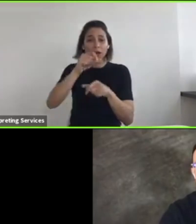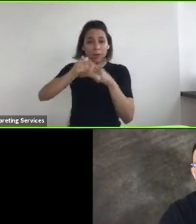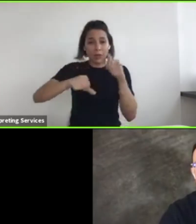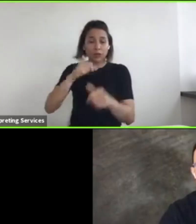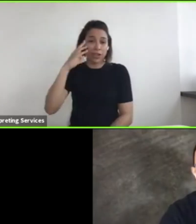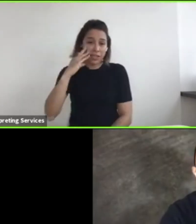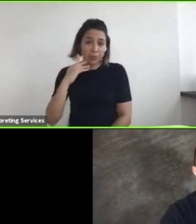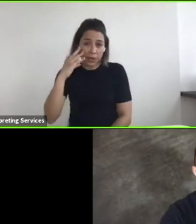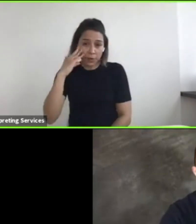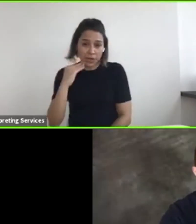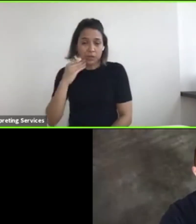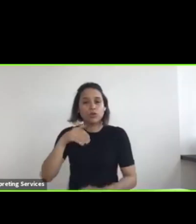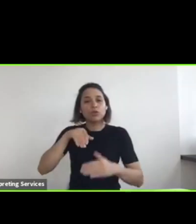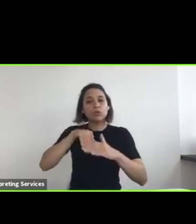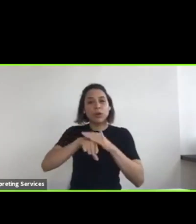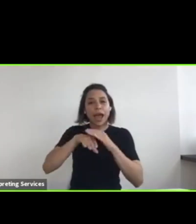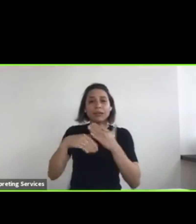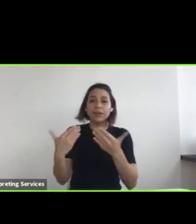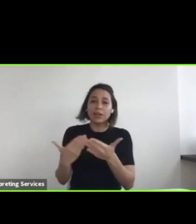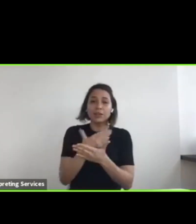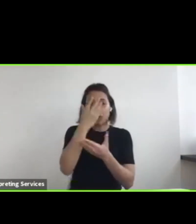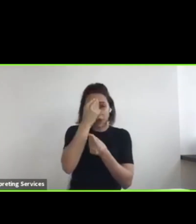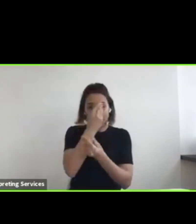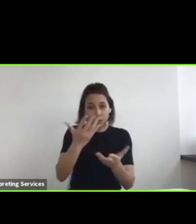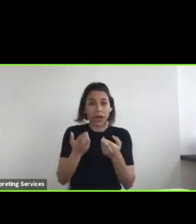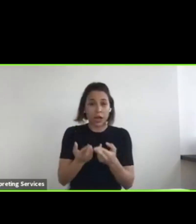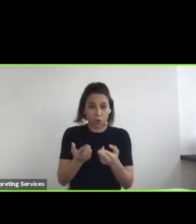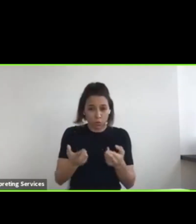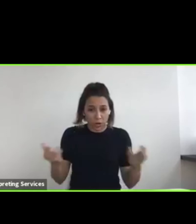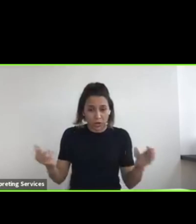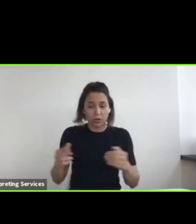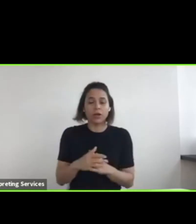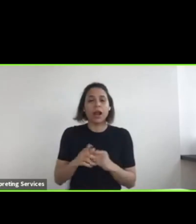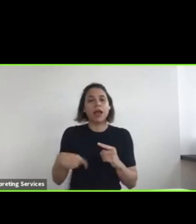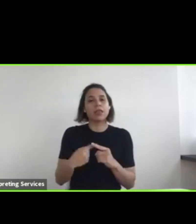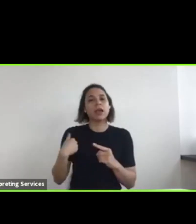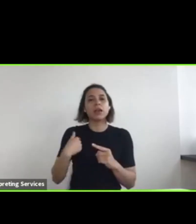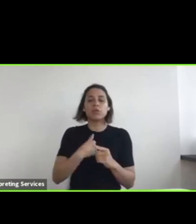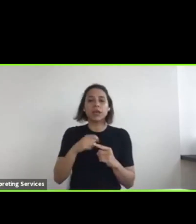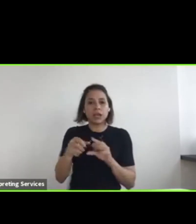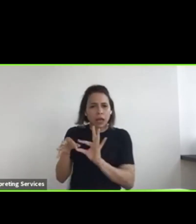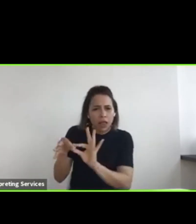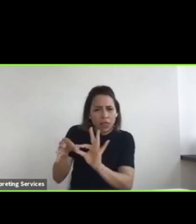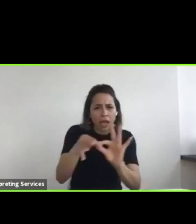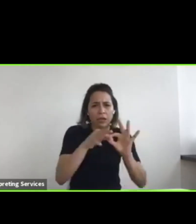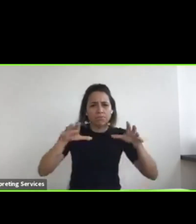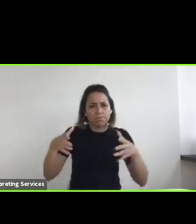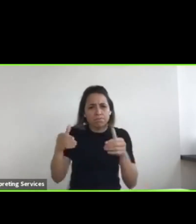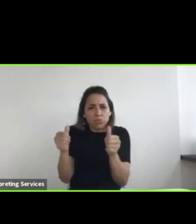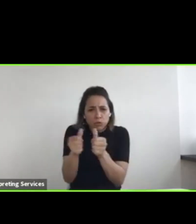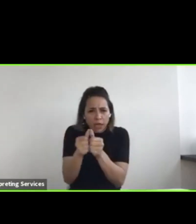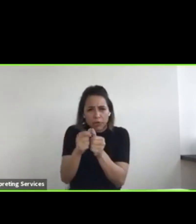INFORMATION AND RESOURCES, AND TO COLLECTIVELY GRIEVE, TO STRATEGISE AND RE-COMMIT TO SOLIDARITY.